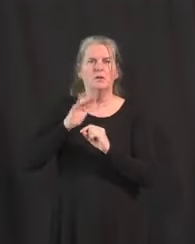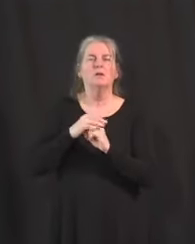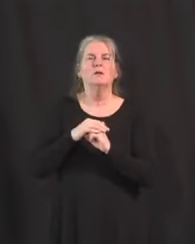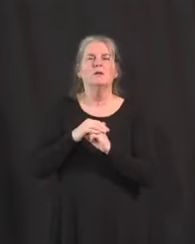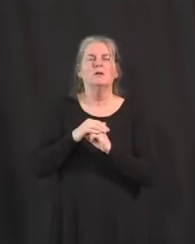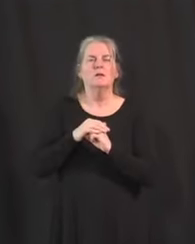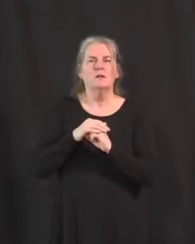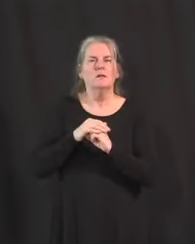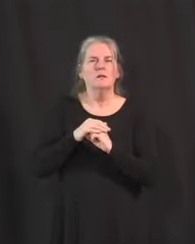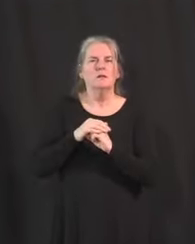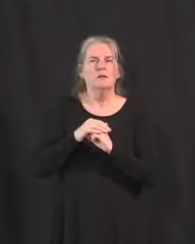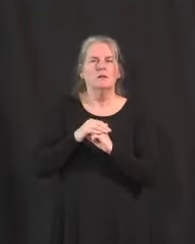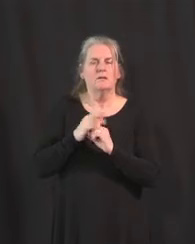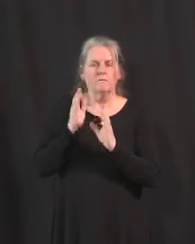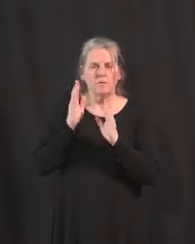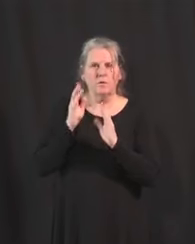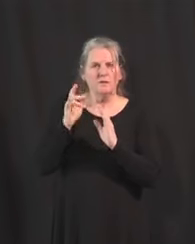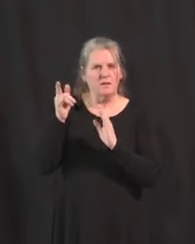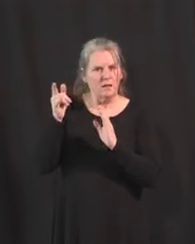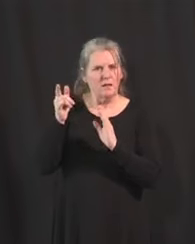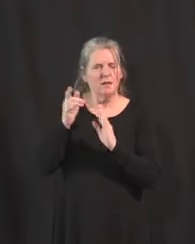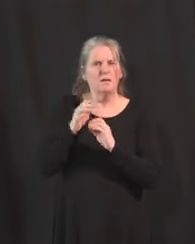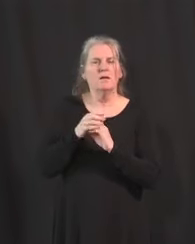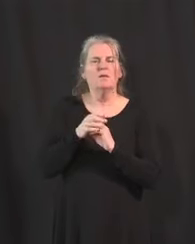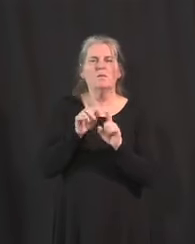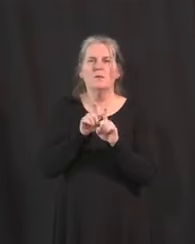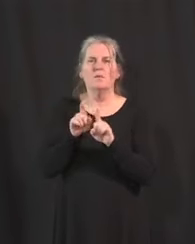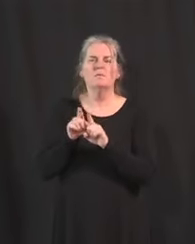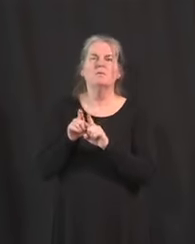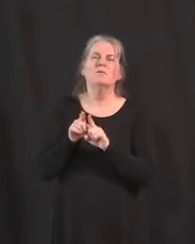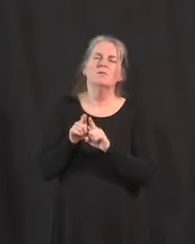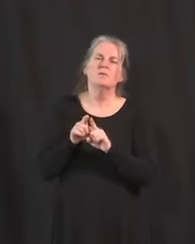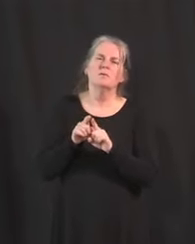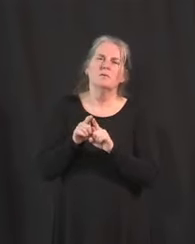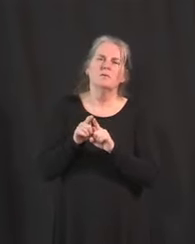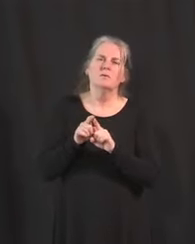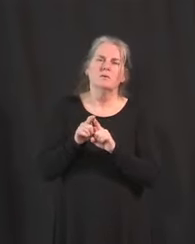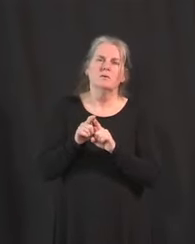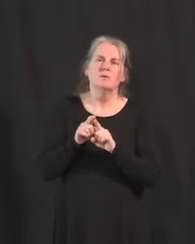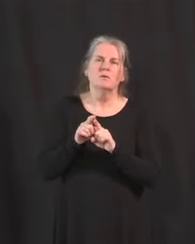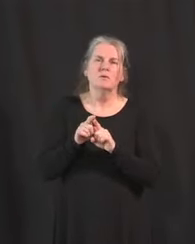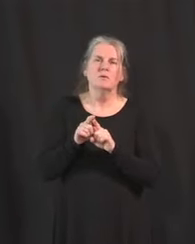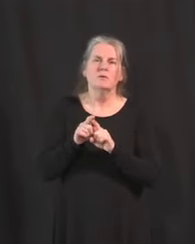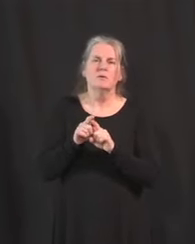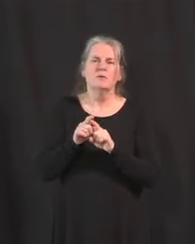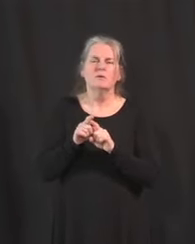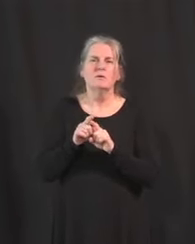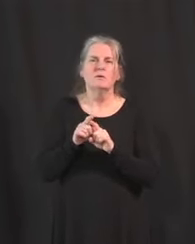SAME CRITERIA FOR WHERE WE MIGHT